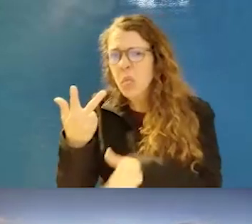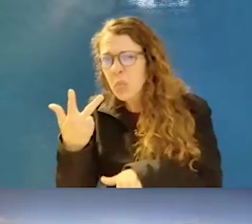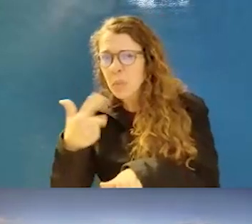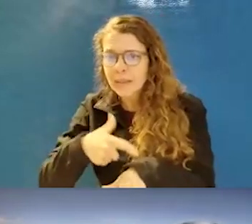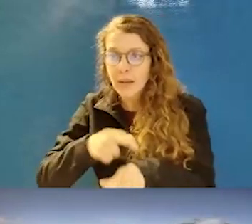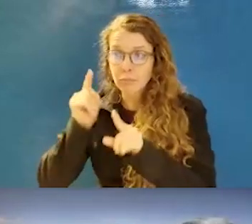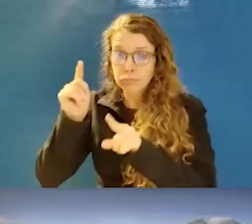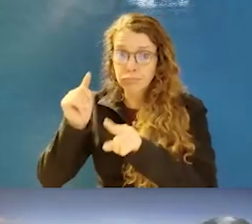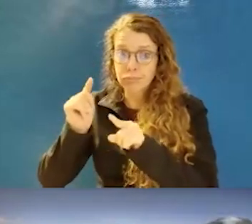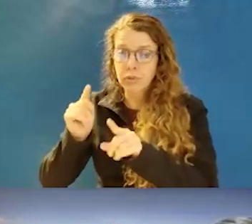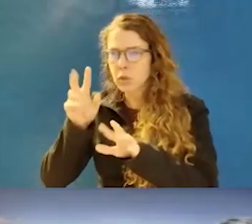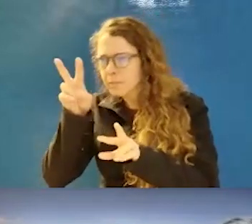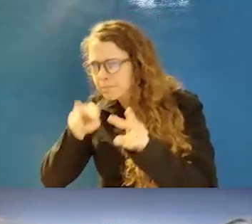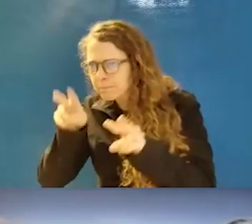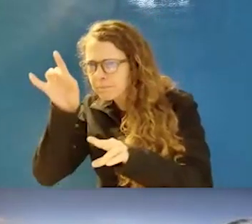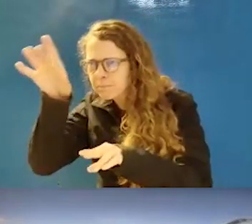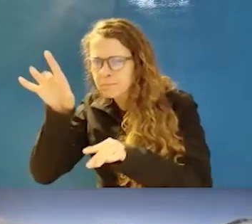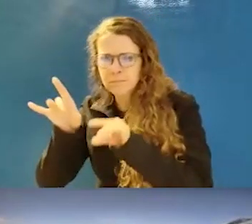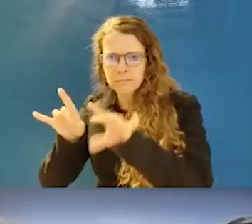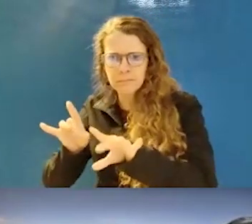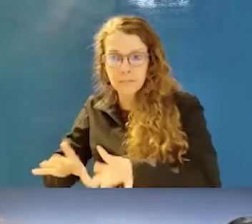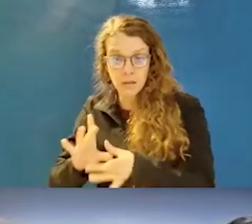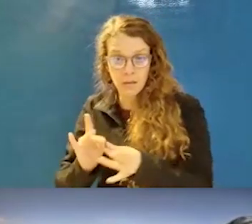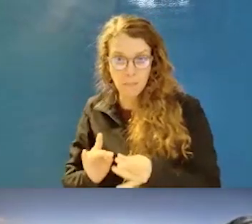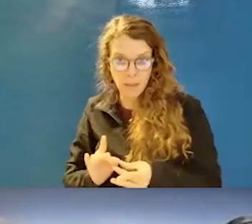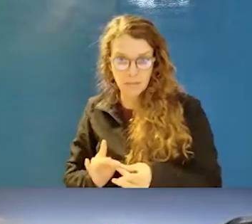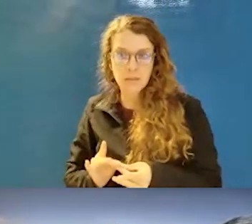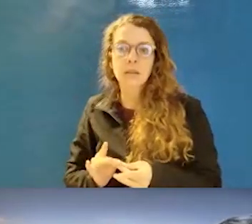And,